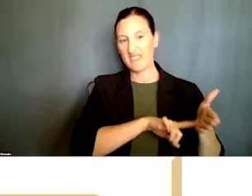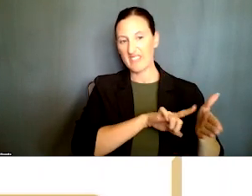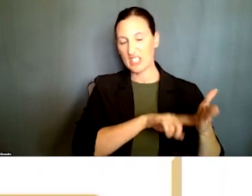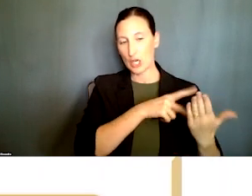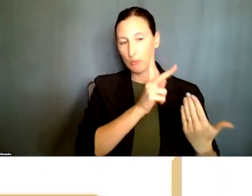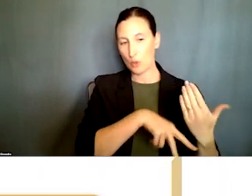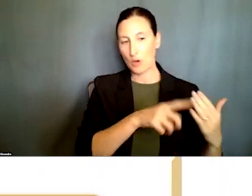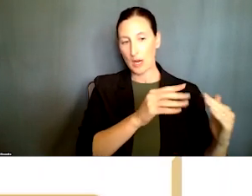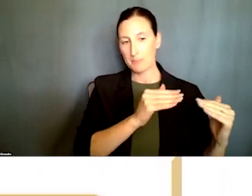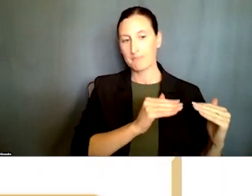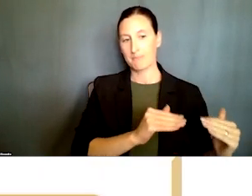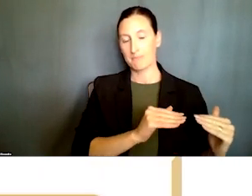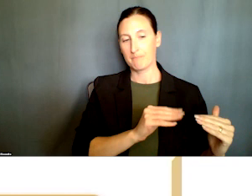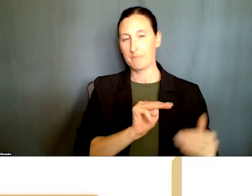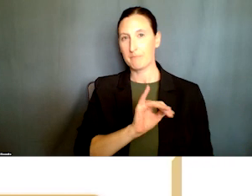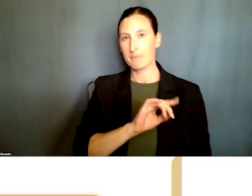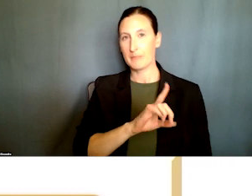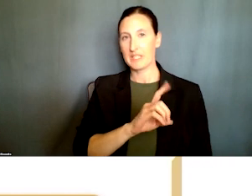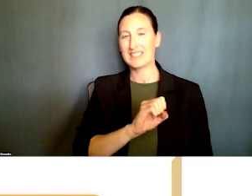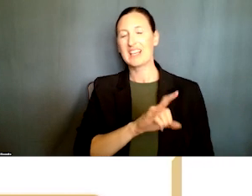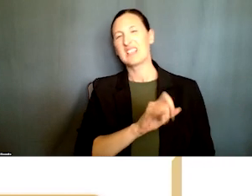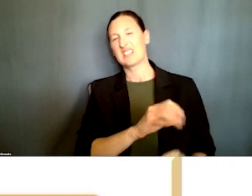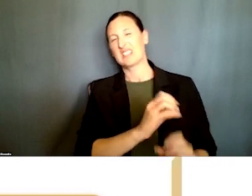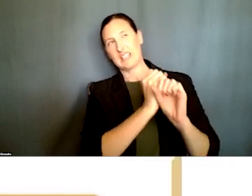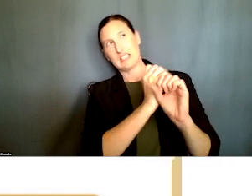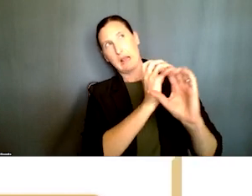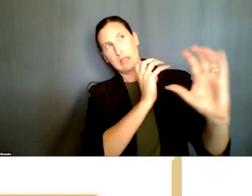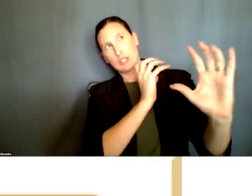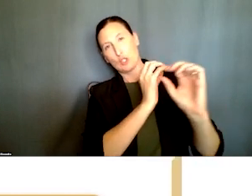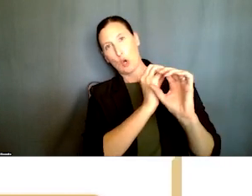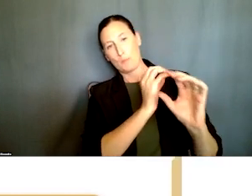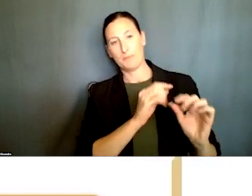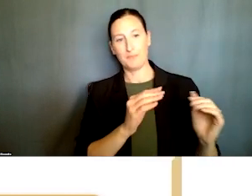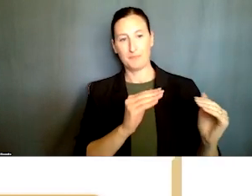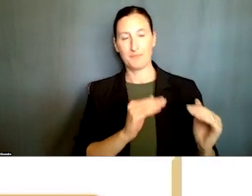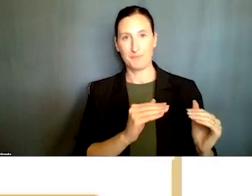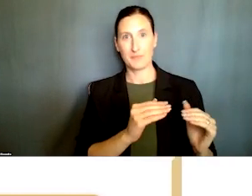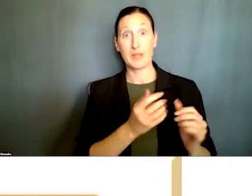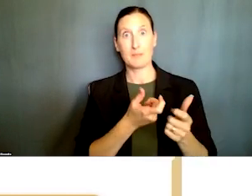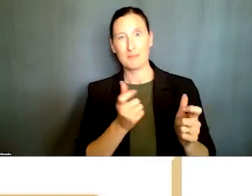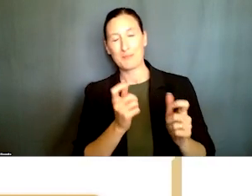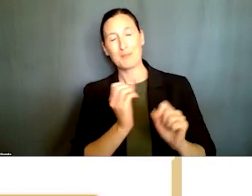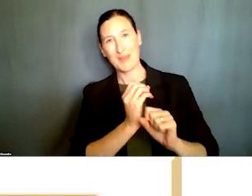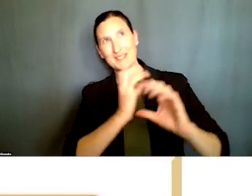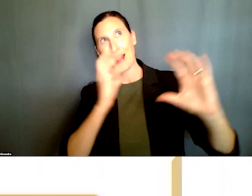midscale instrumentation, that's telescopes, major facilities that's bigger telescopes I assume.